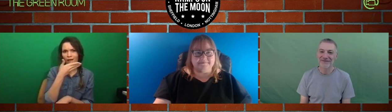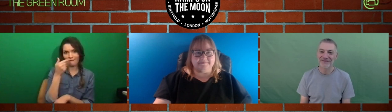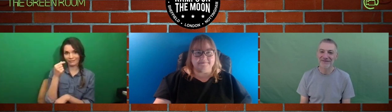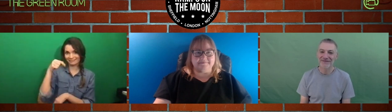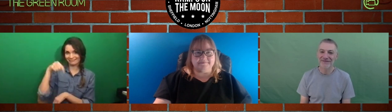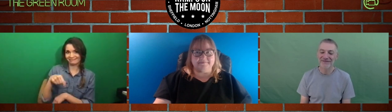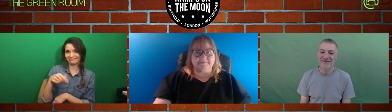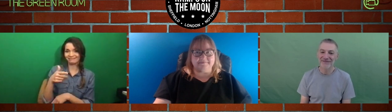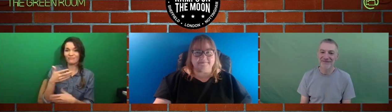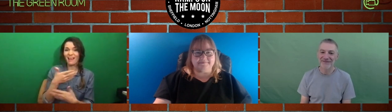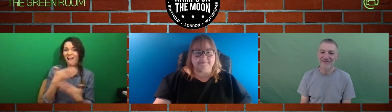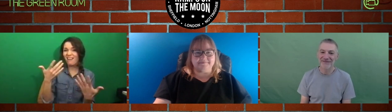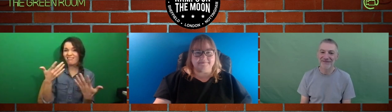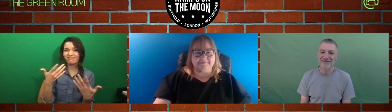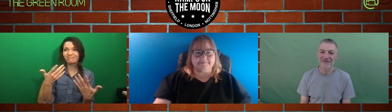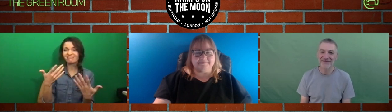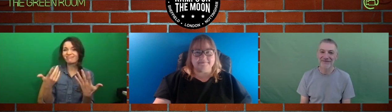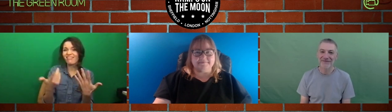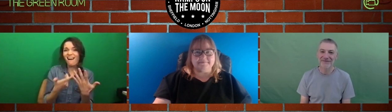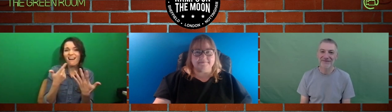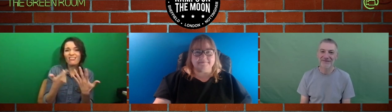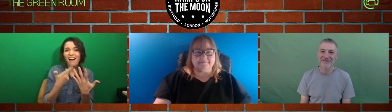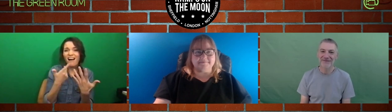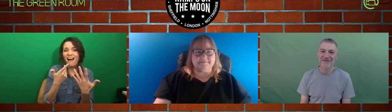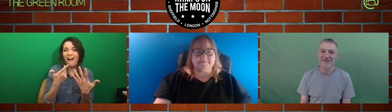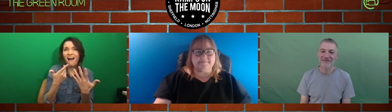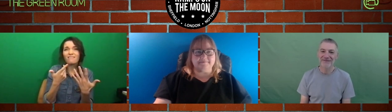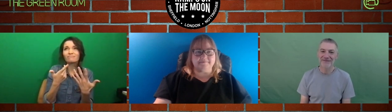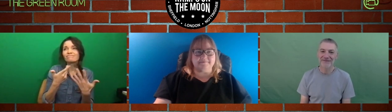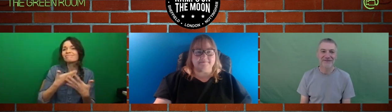anything else that you really enjoyed about being